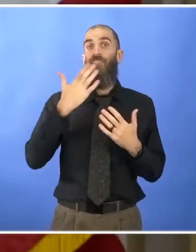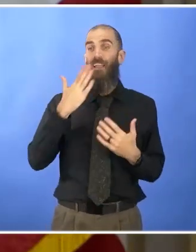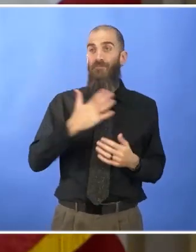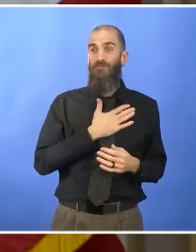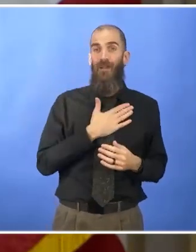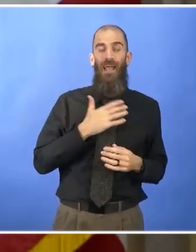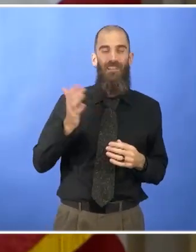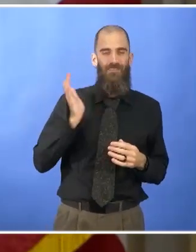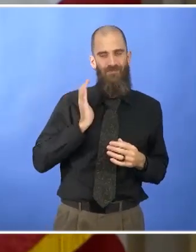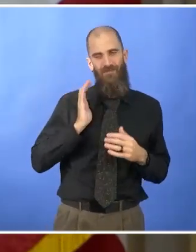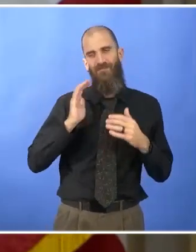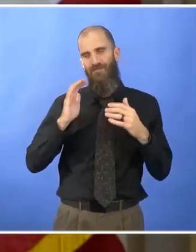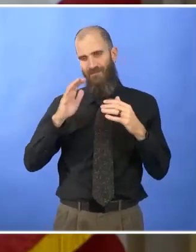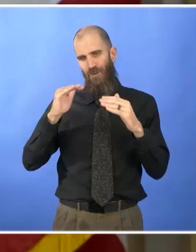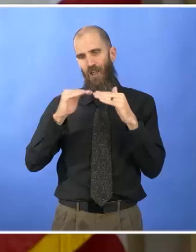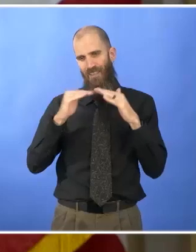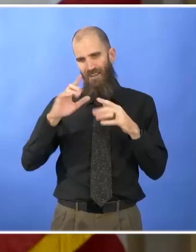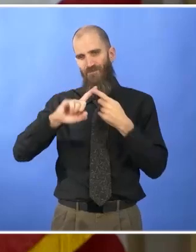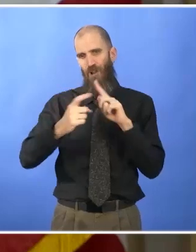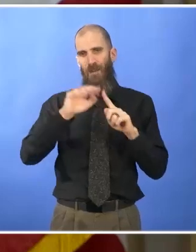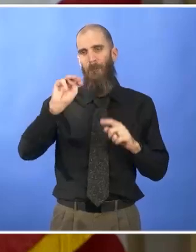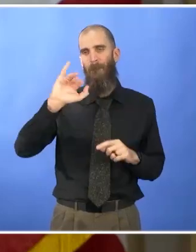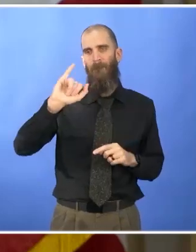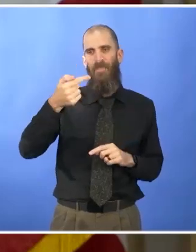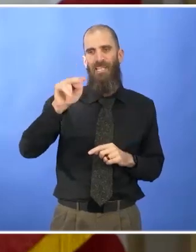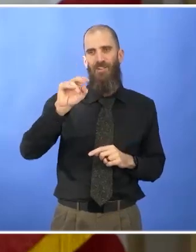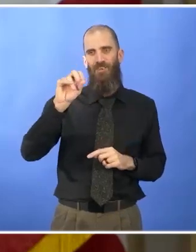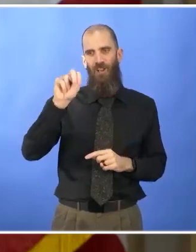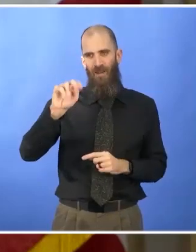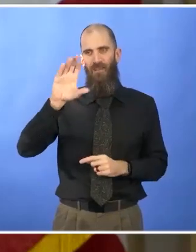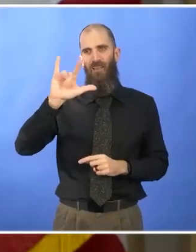SHE PRESSED THE AGENCY TO ACT ON PRISON PHONE RATES AGAIN AND